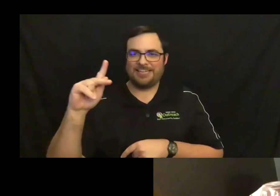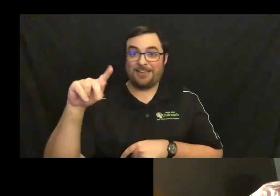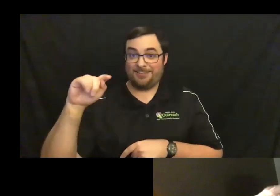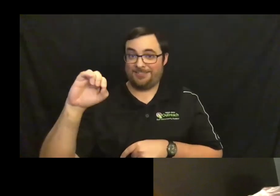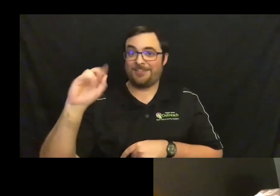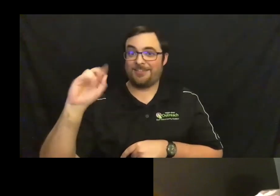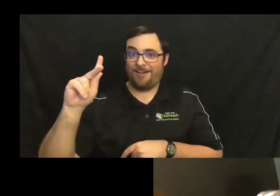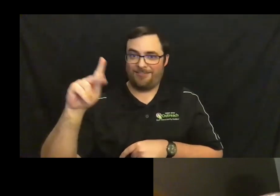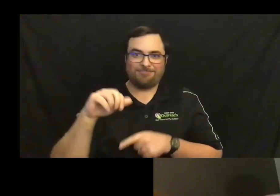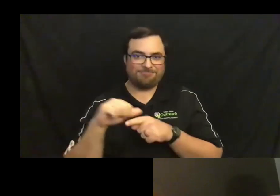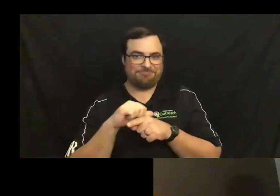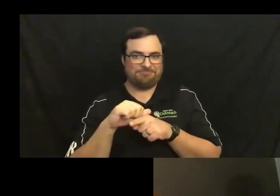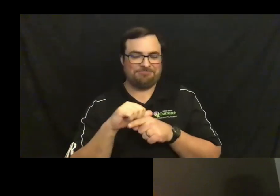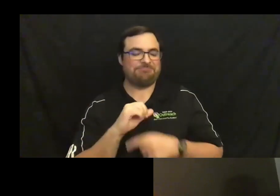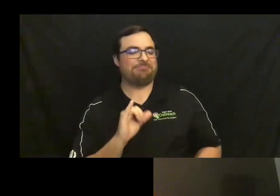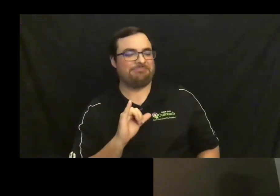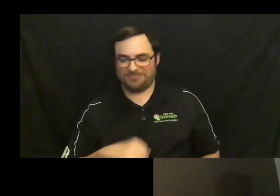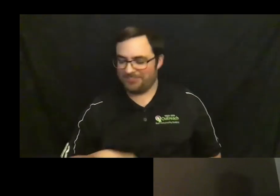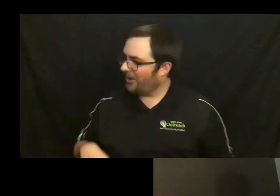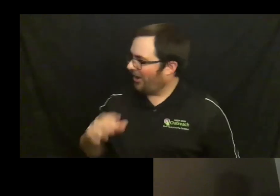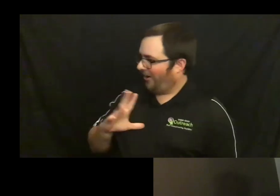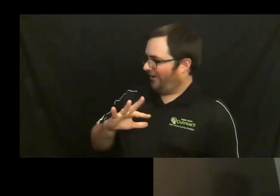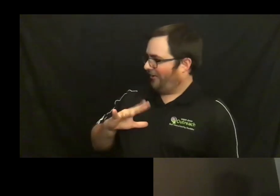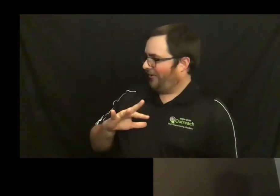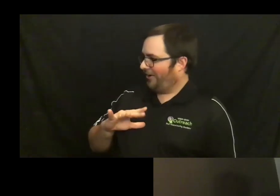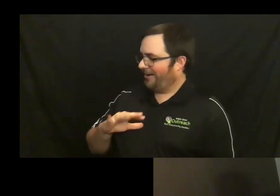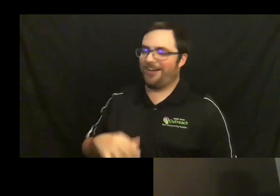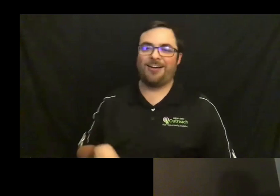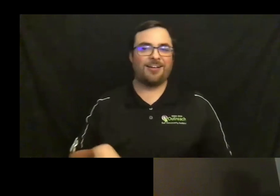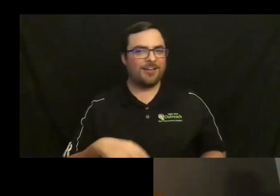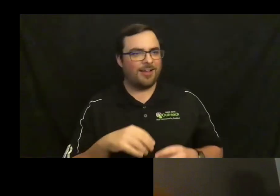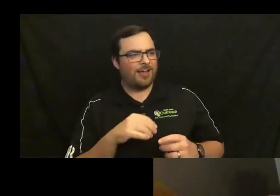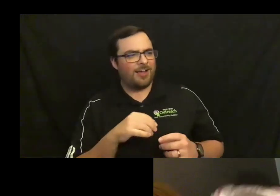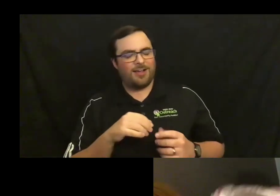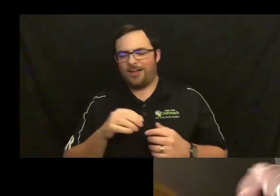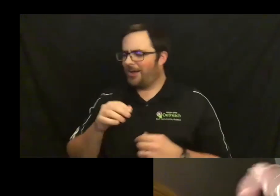Jen: Very cool. Um, another question that came in is: Who are you dancing with?